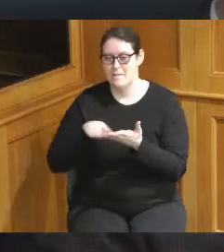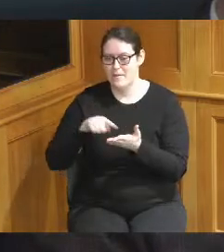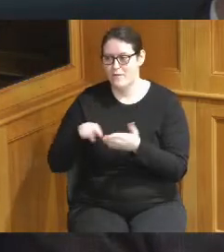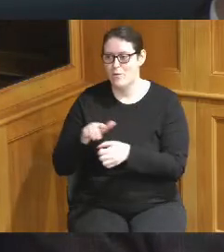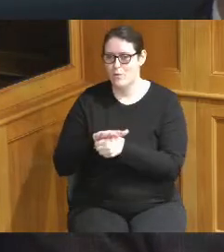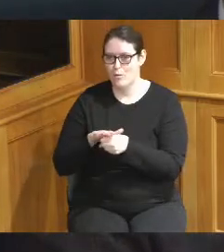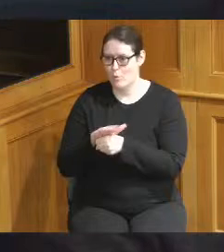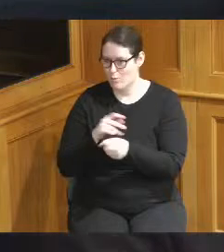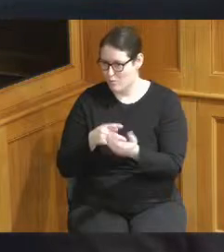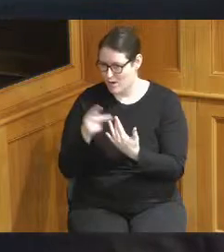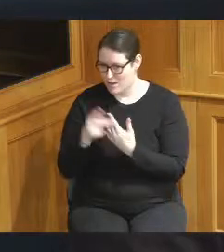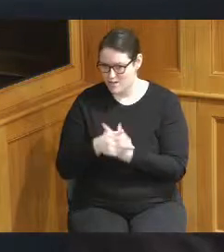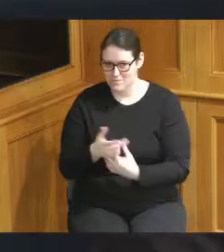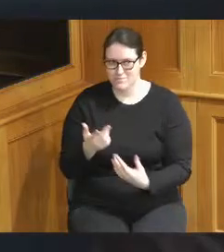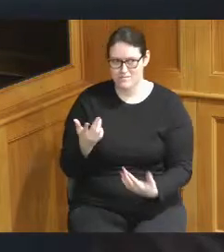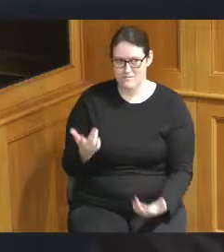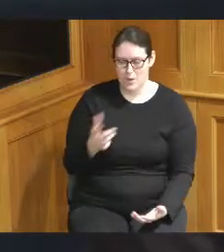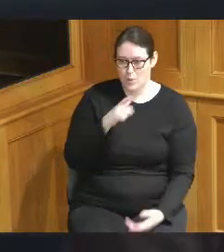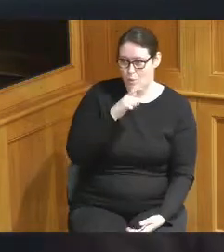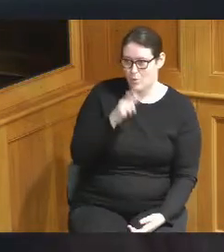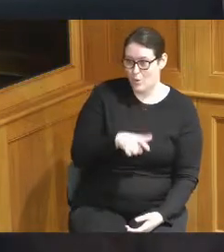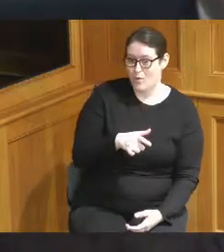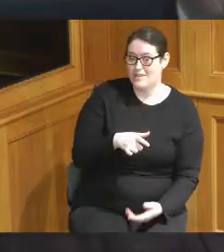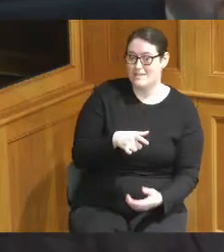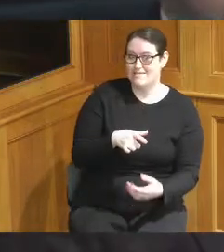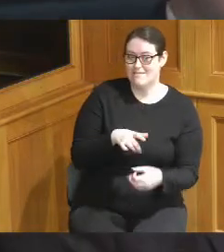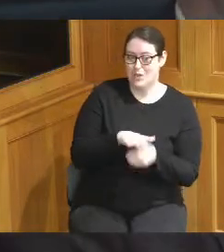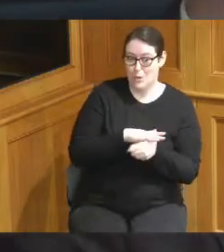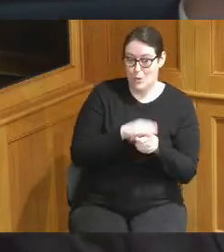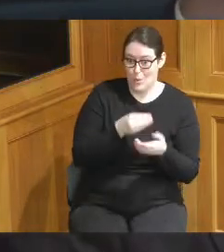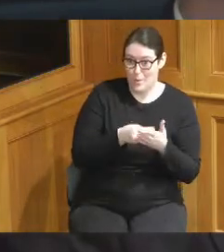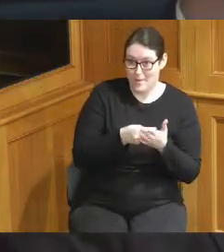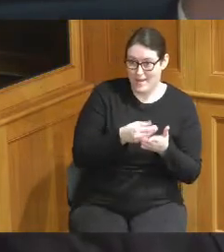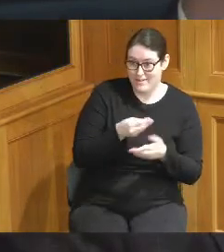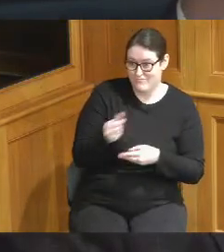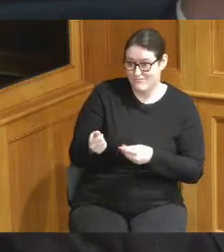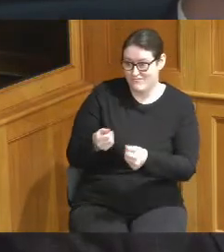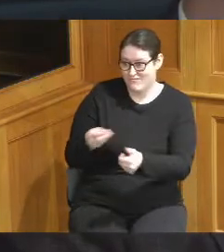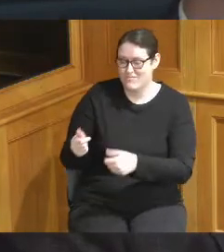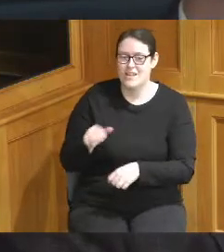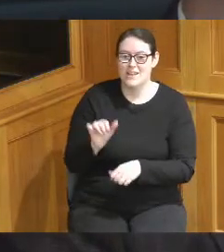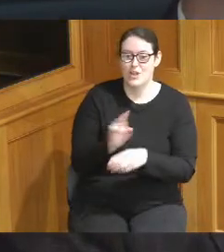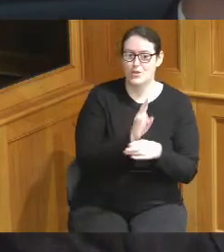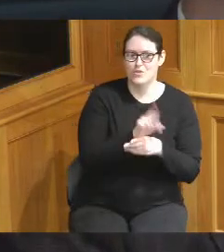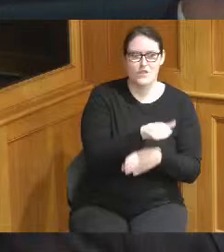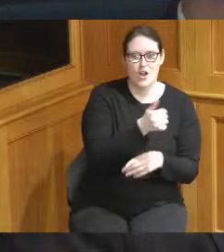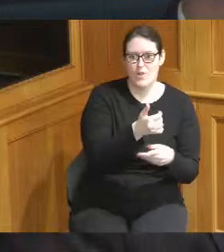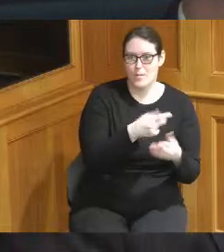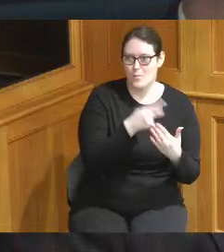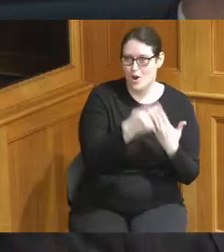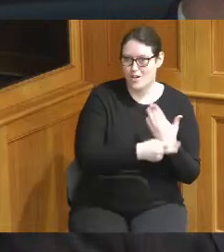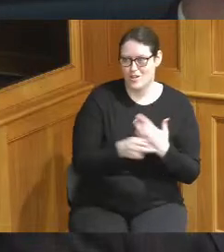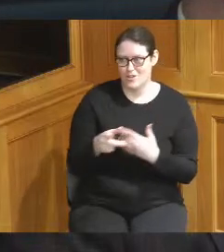and so thanks for that information to Jackie Taggert Boyd with the CVB and so the pink and